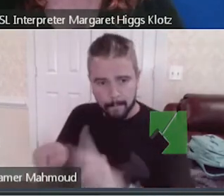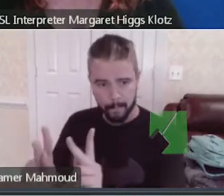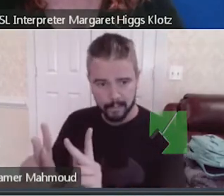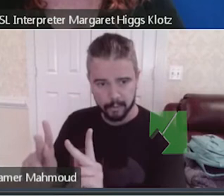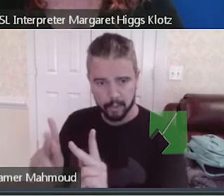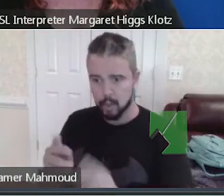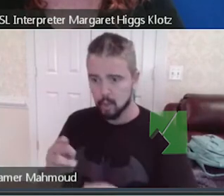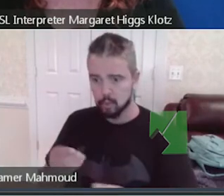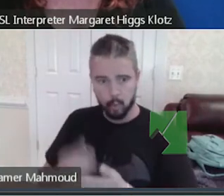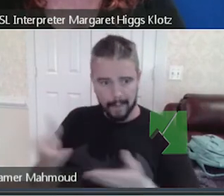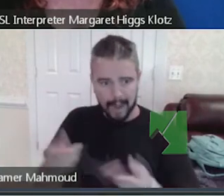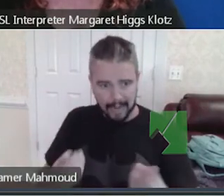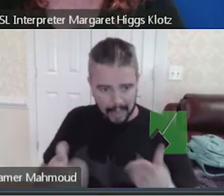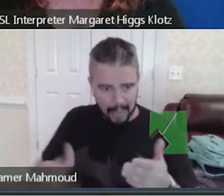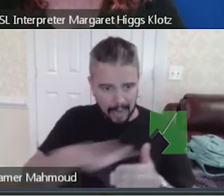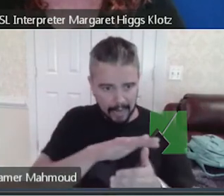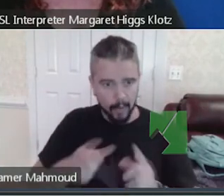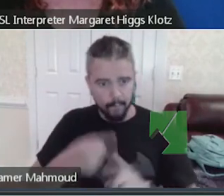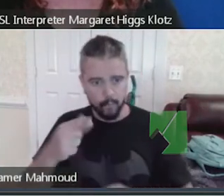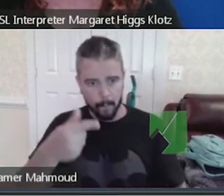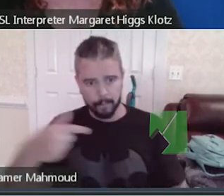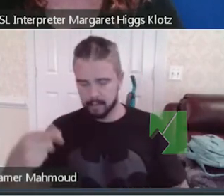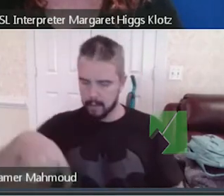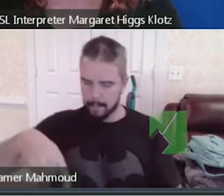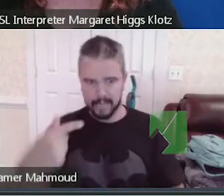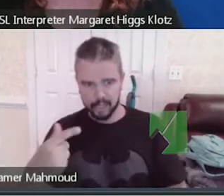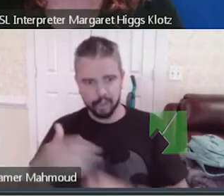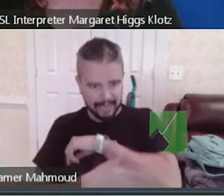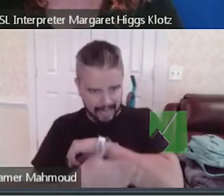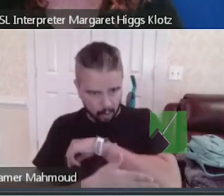Ryan's home had to ask permission to buy that property from